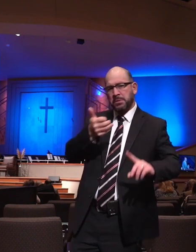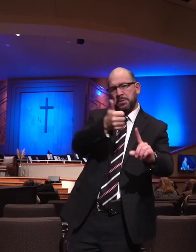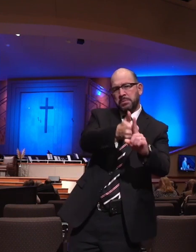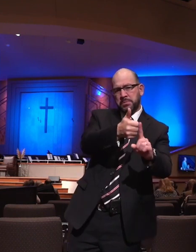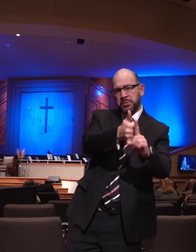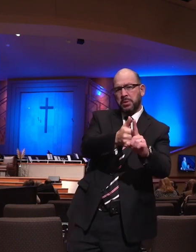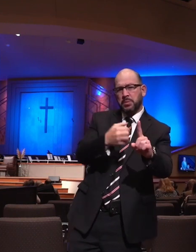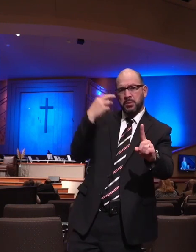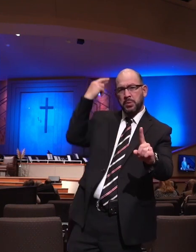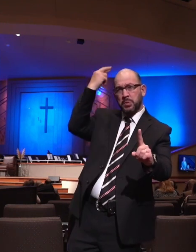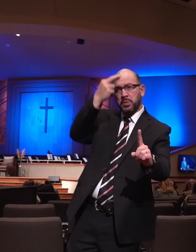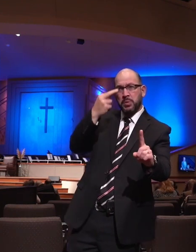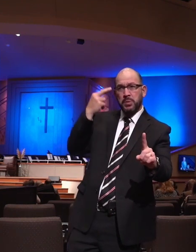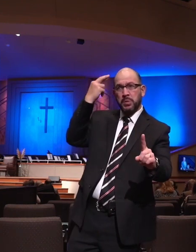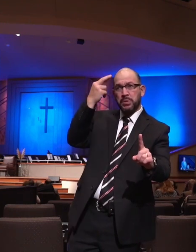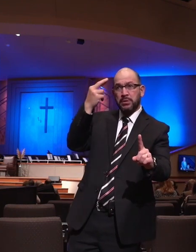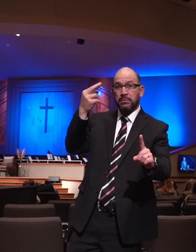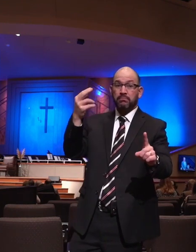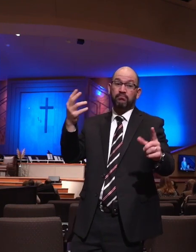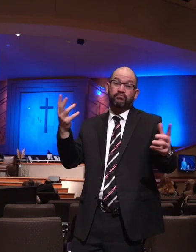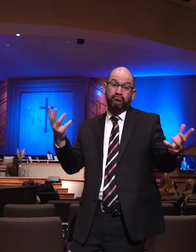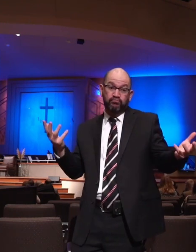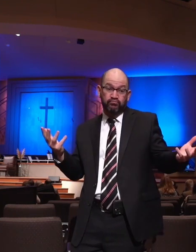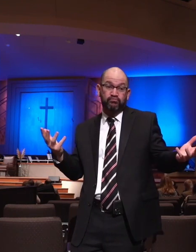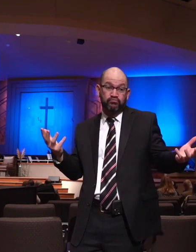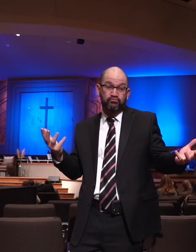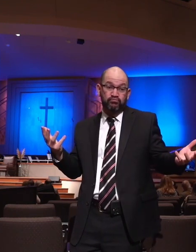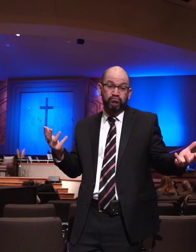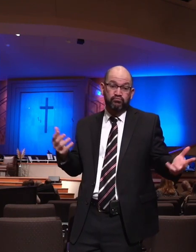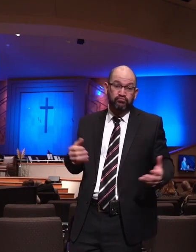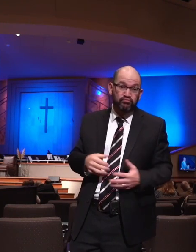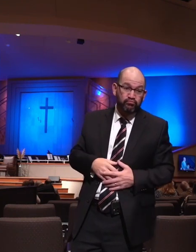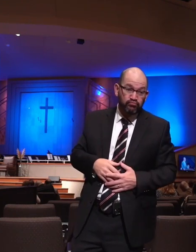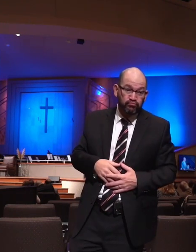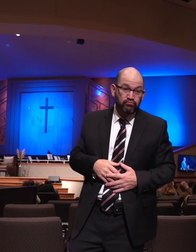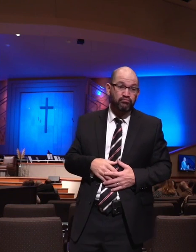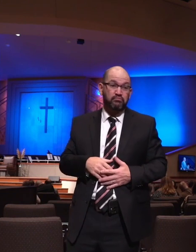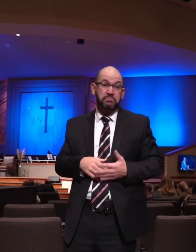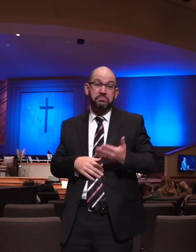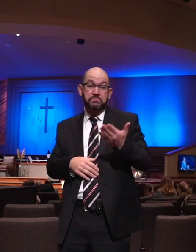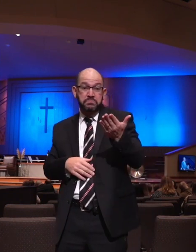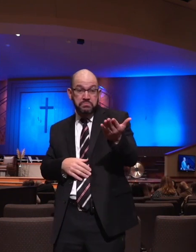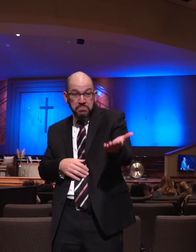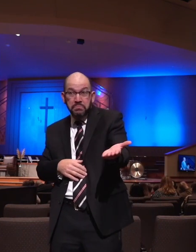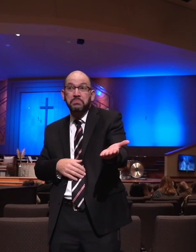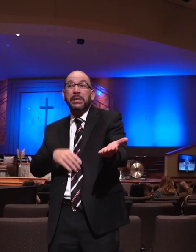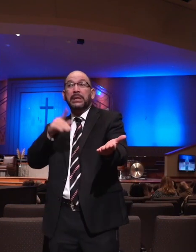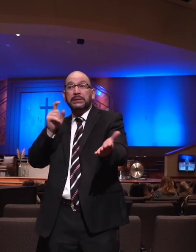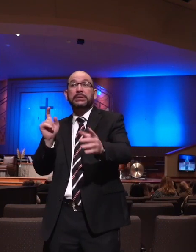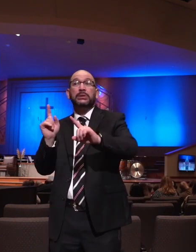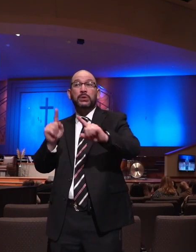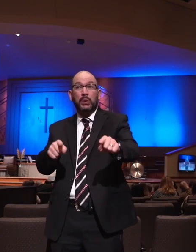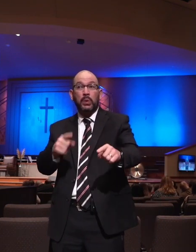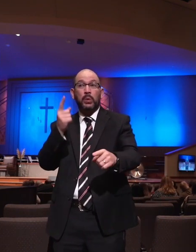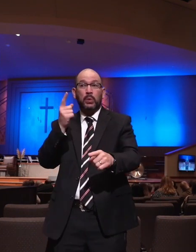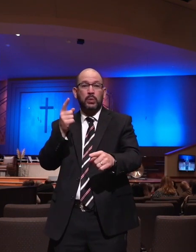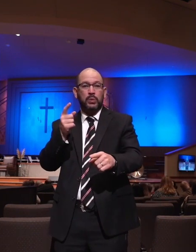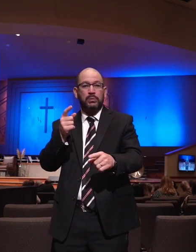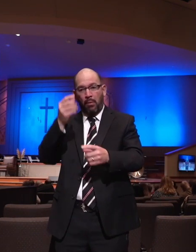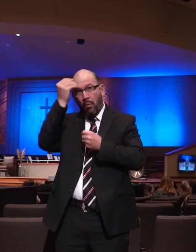and there would be absolute truth to that if he never dips into the Jordan River seven times it ain't gonna happen so I suppose you in one sense you could say